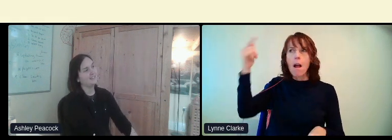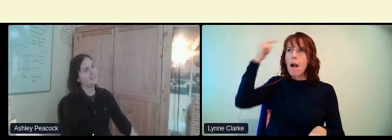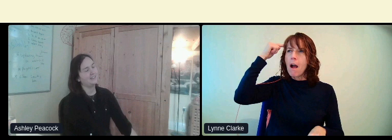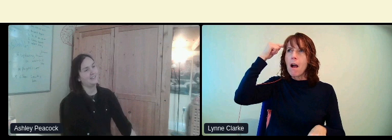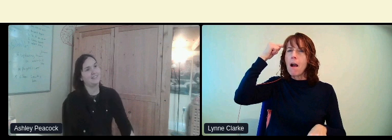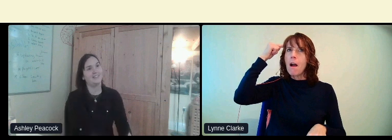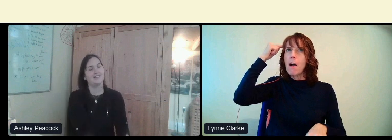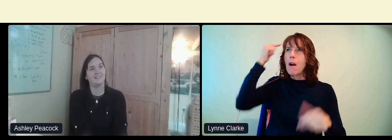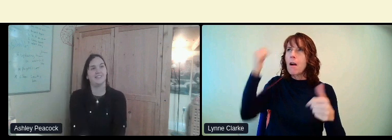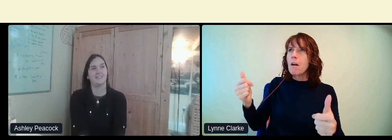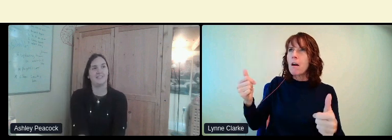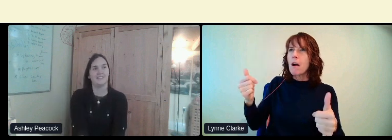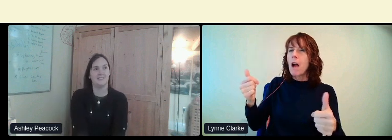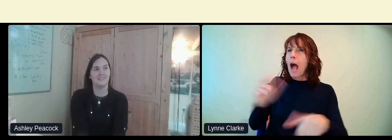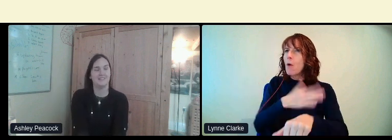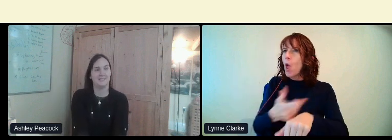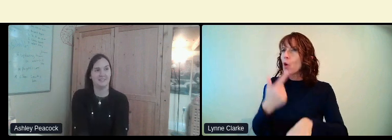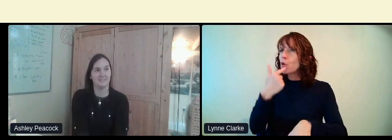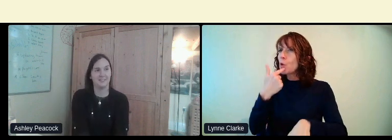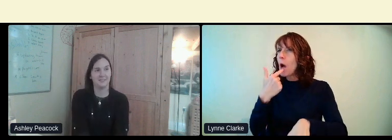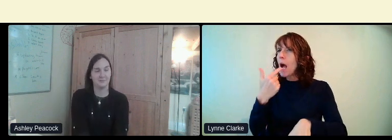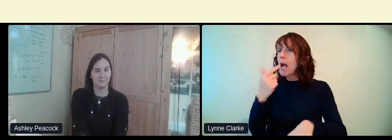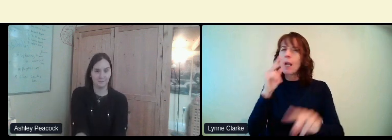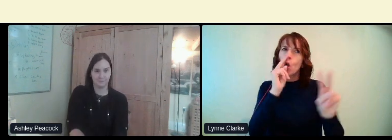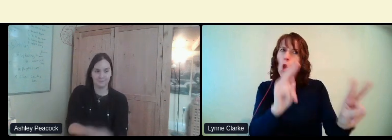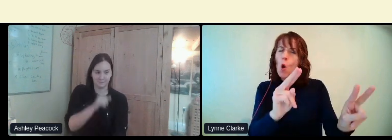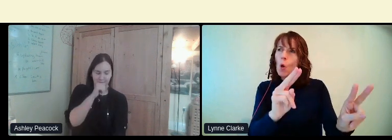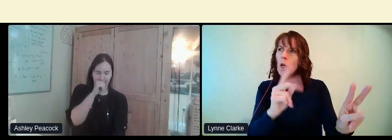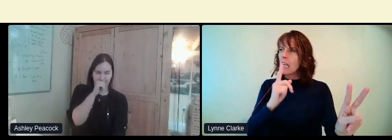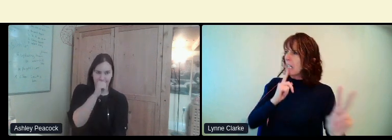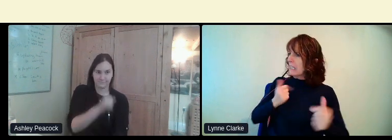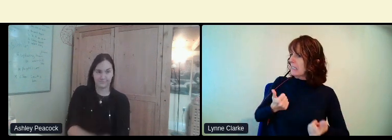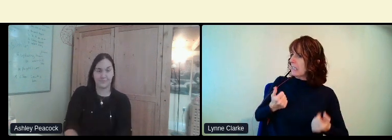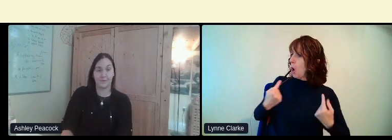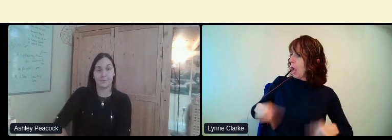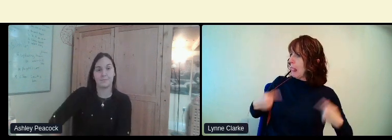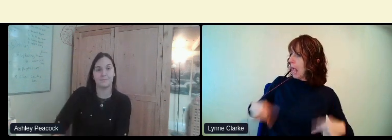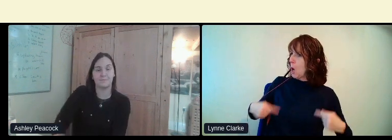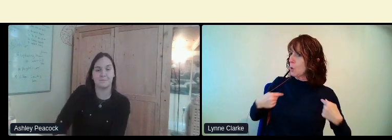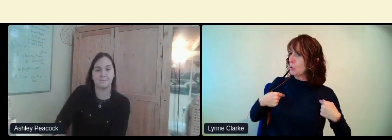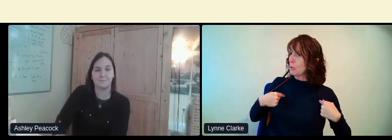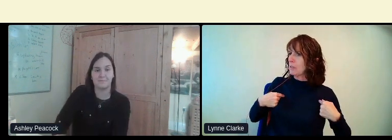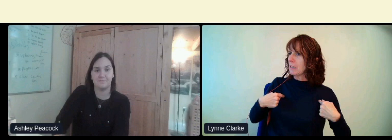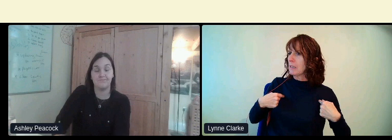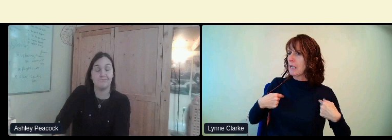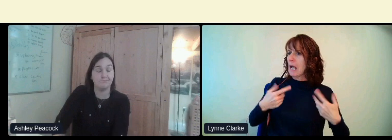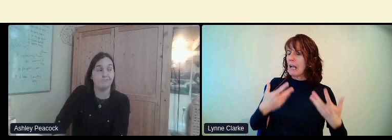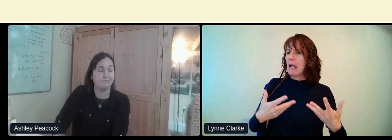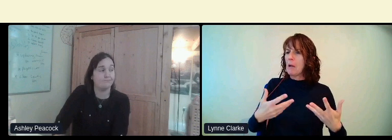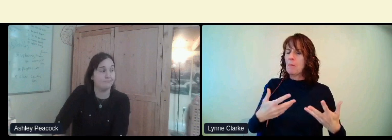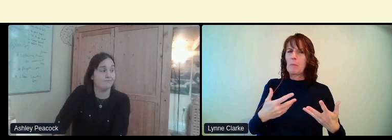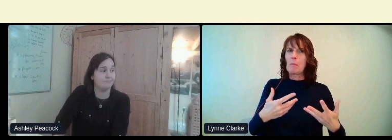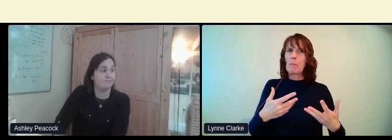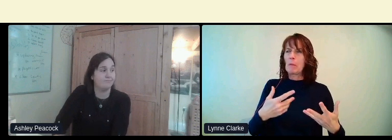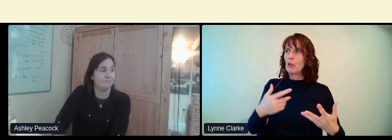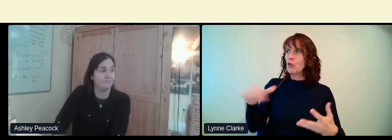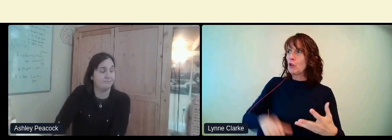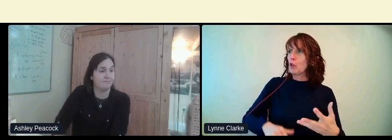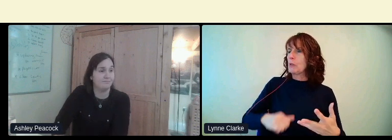it's weird than I am focussing on what you're saying and how to respond. If we insist that